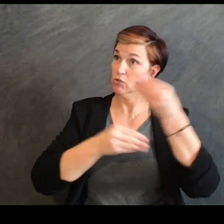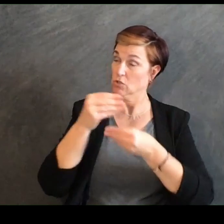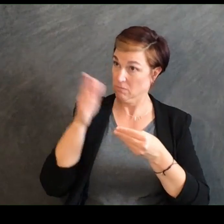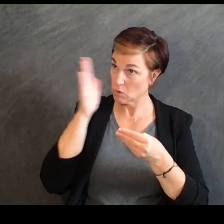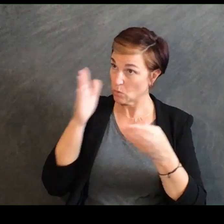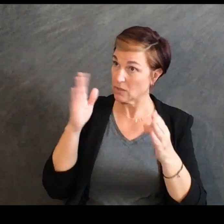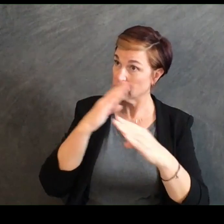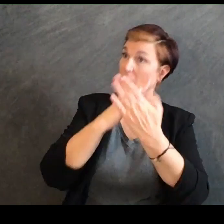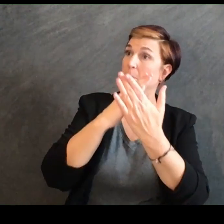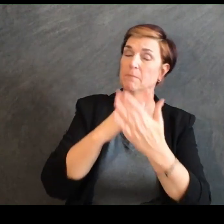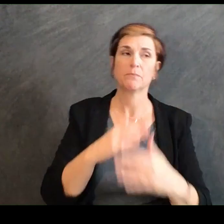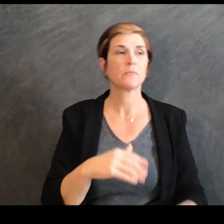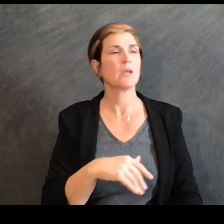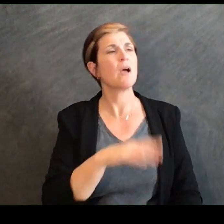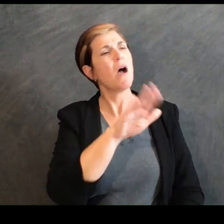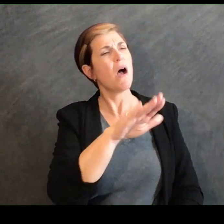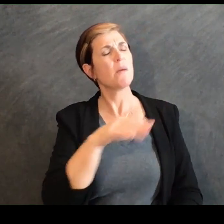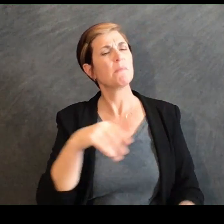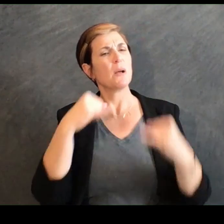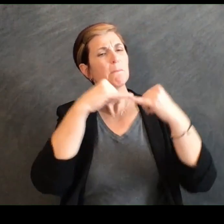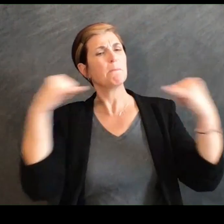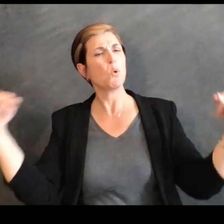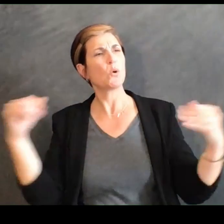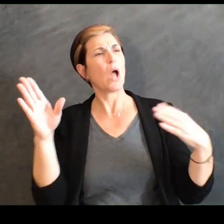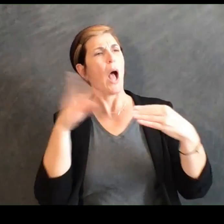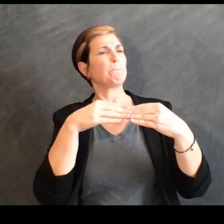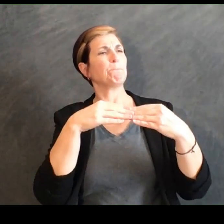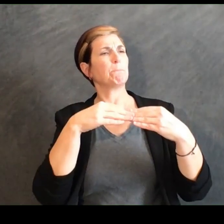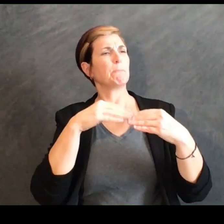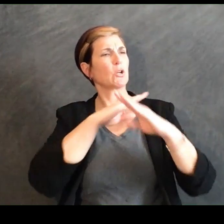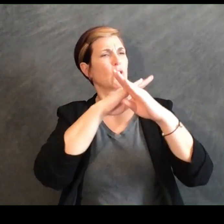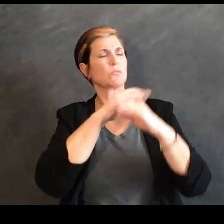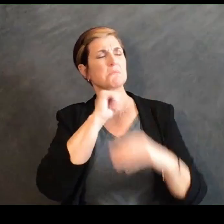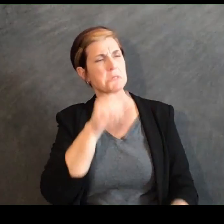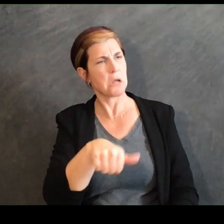relationship just about finished with the u.s. MCA as you know he called